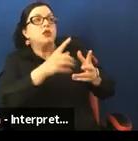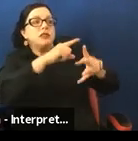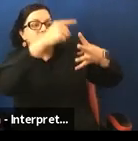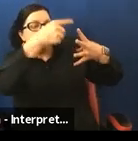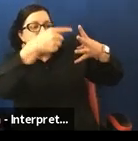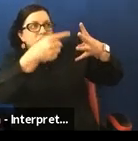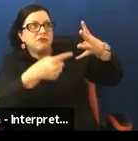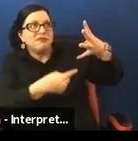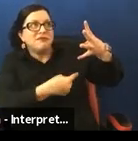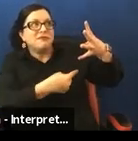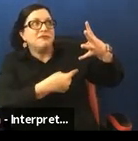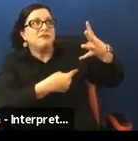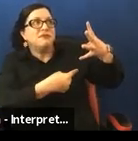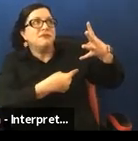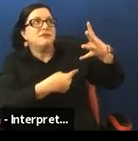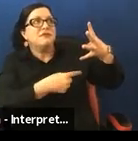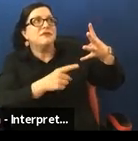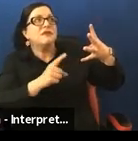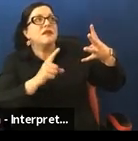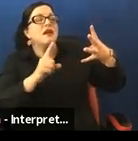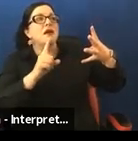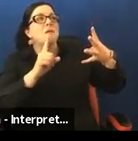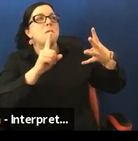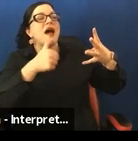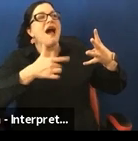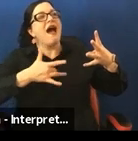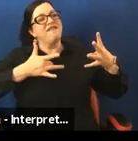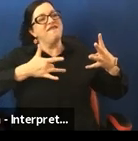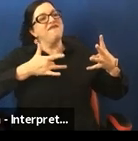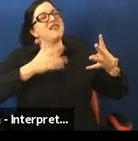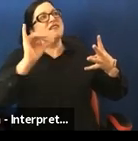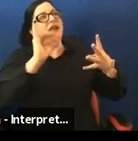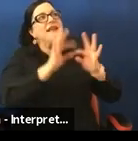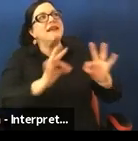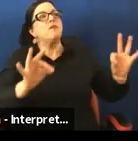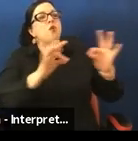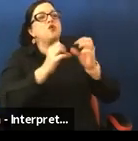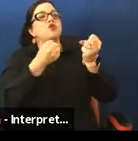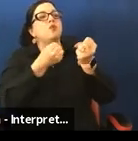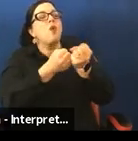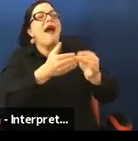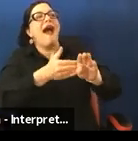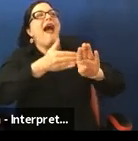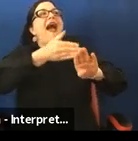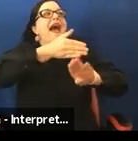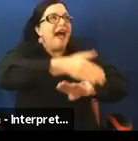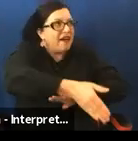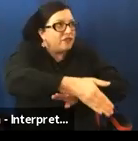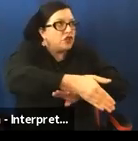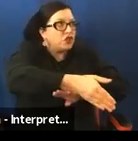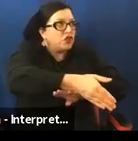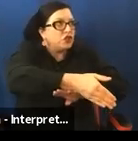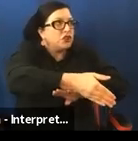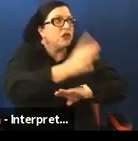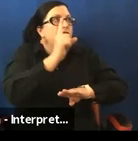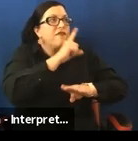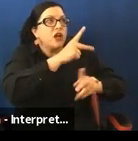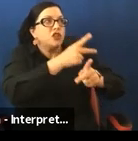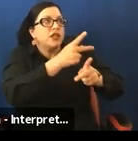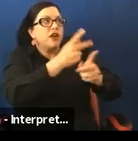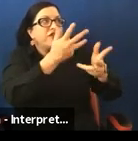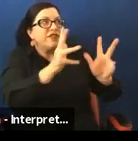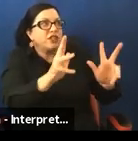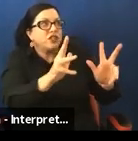debay: I would love to do something for this paper. Once they left the shelter, because that in the wilderness and, you know, we already abused and have this card already